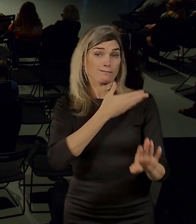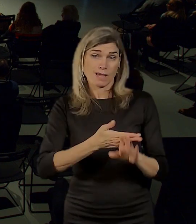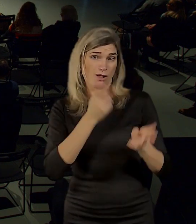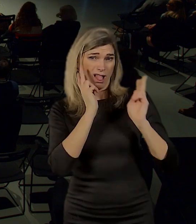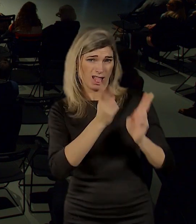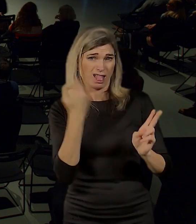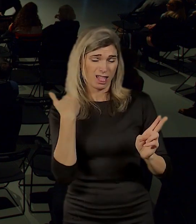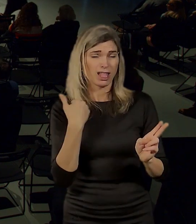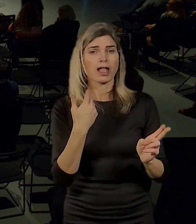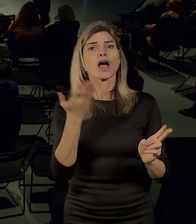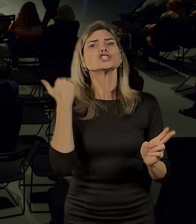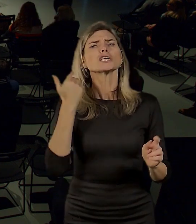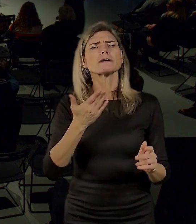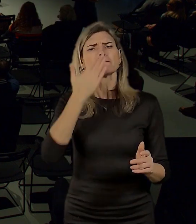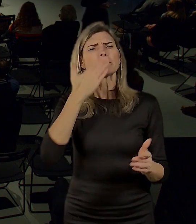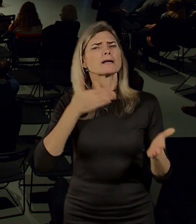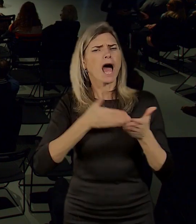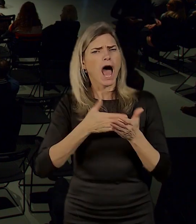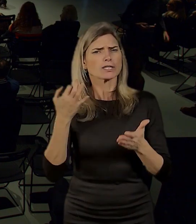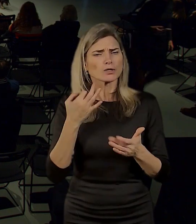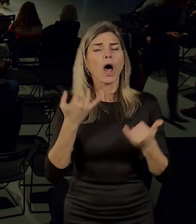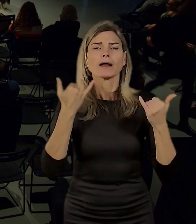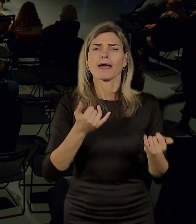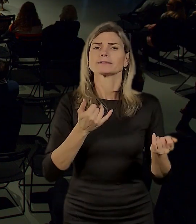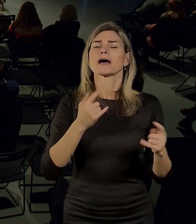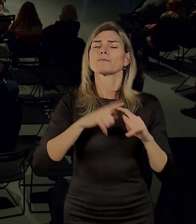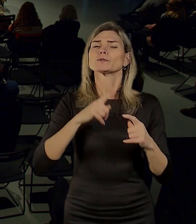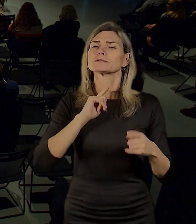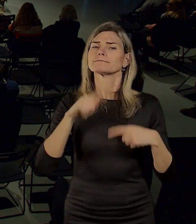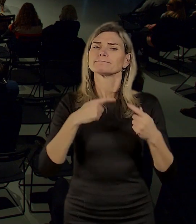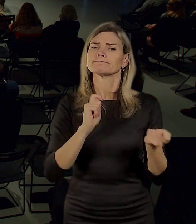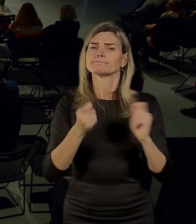And I would like to thank the architects in particular, I really liked the presentation.